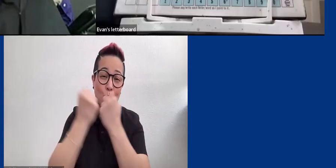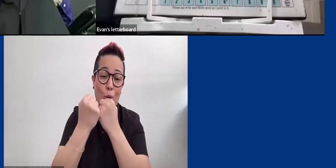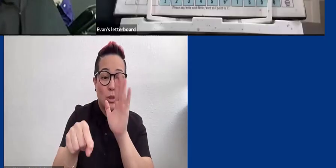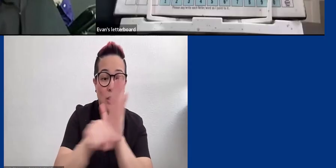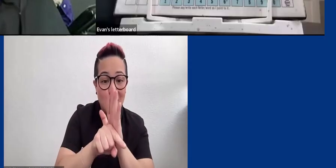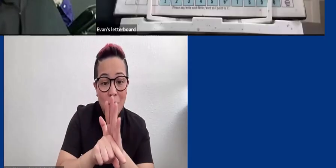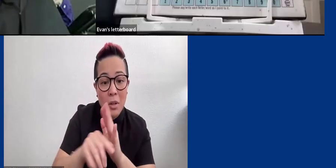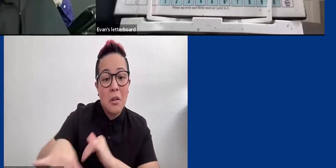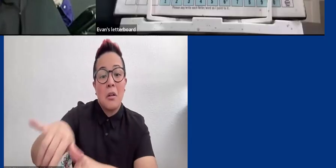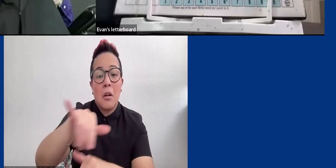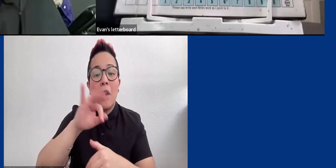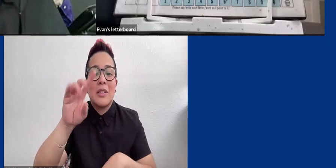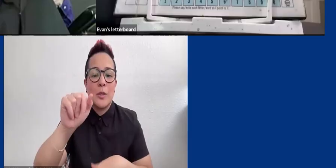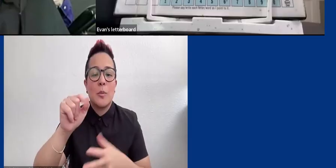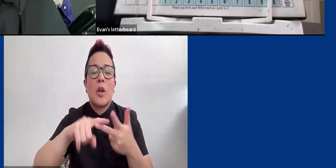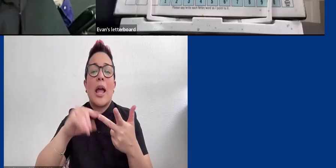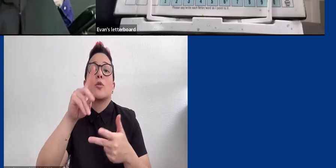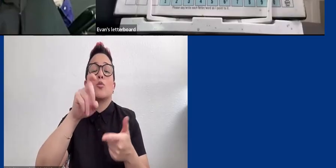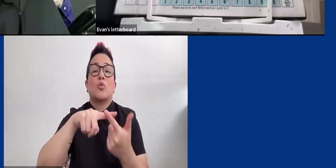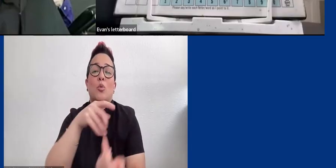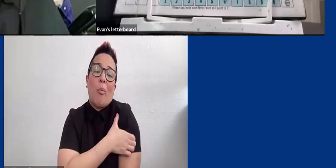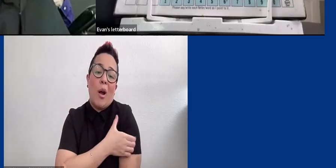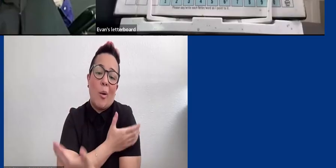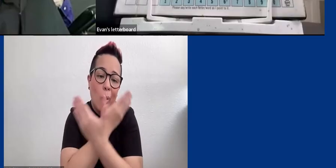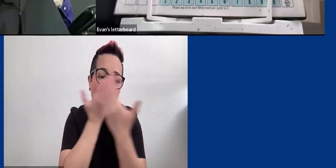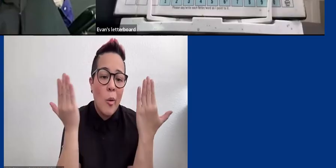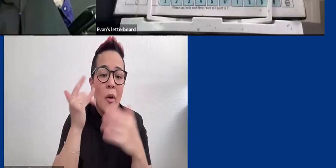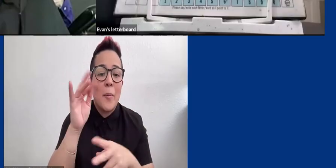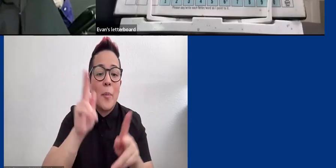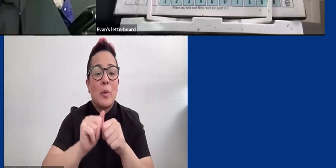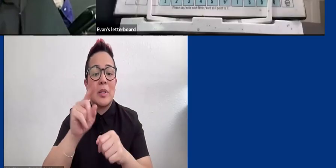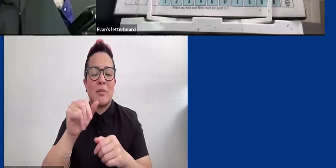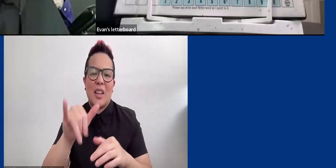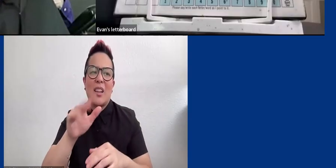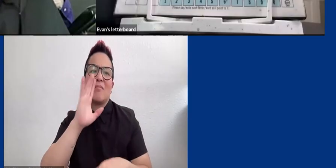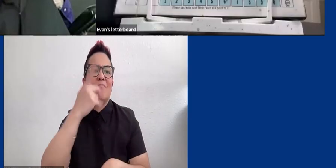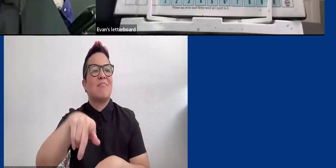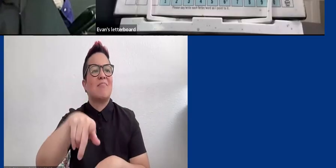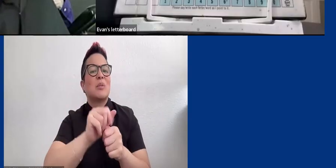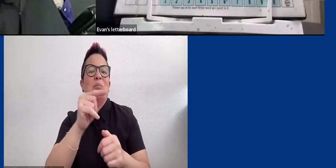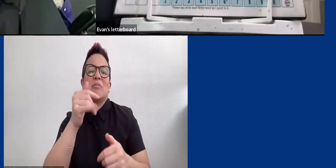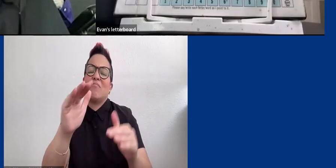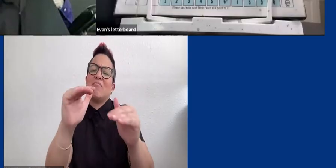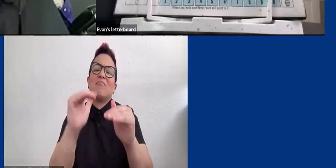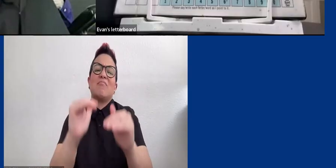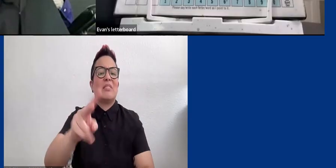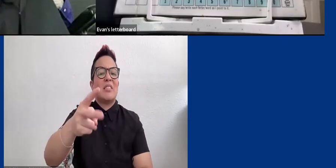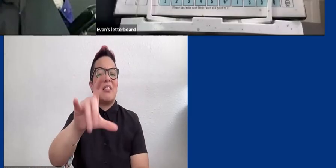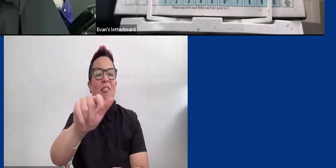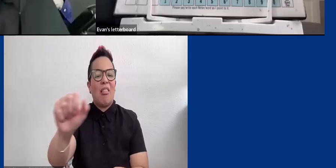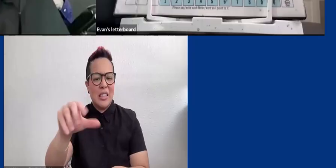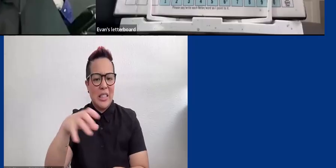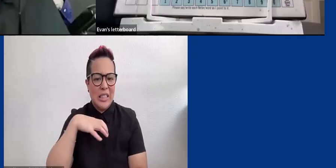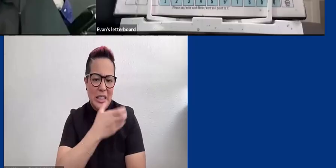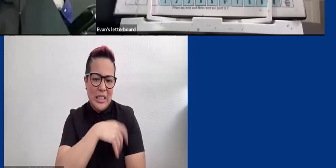disabilities which renders them second-class citizens in our culture, it is highly unlikely for either